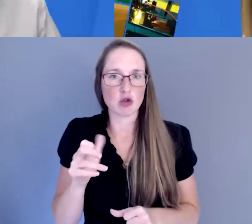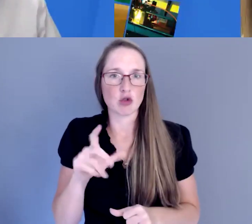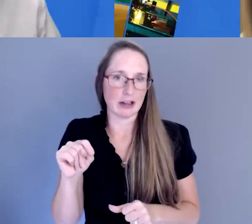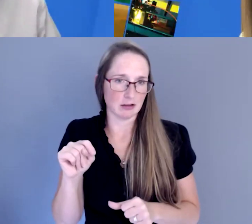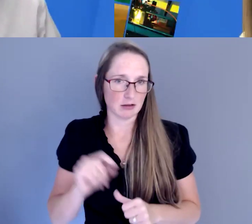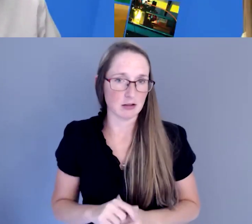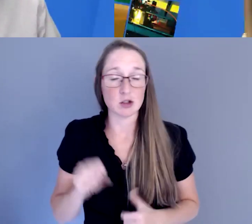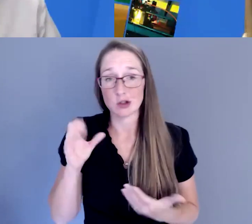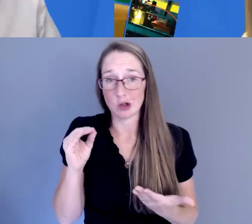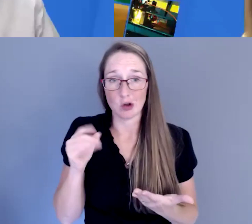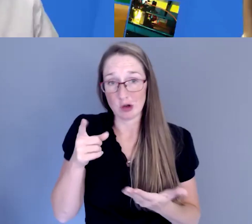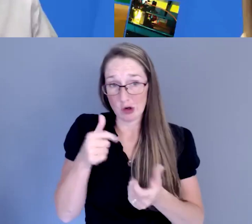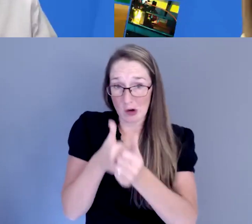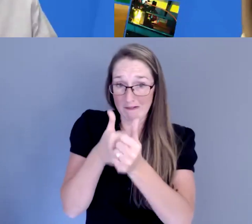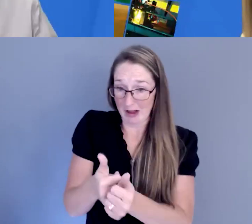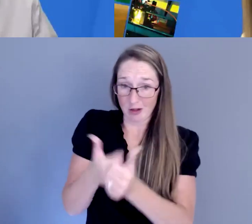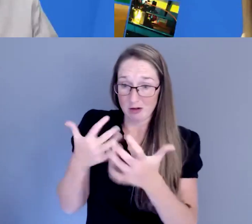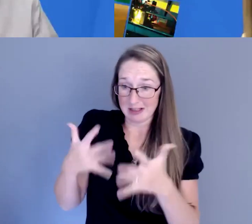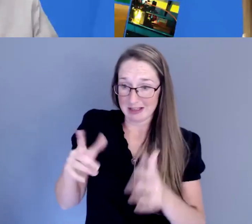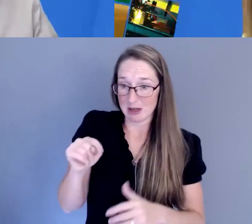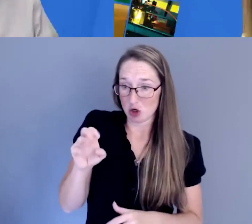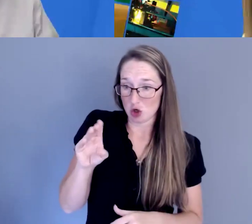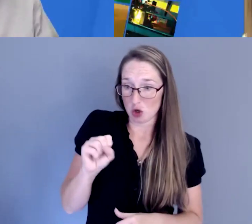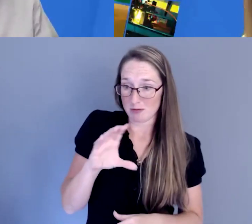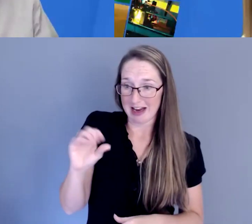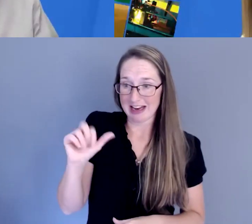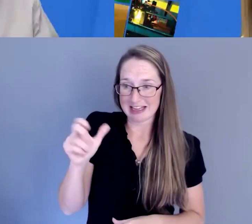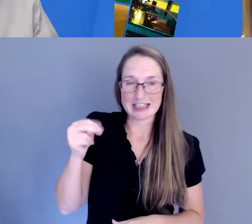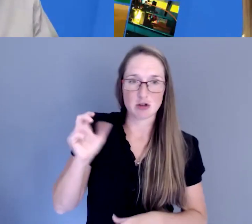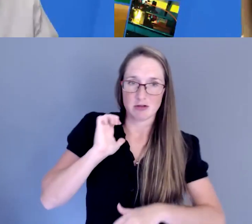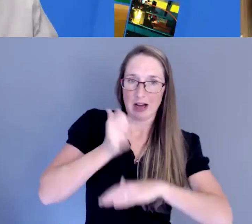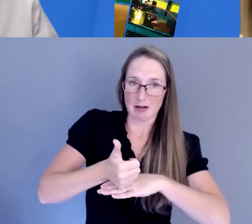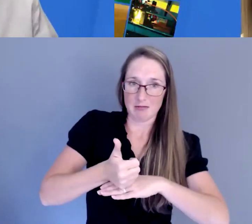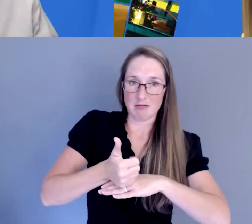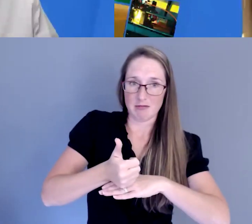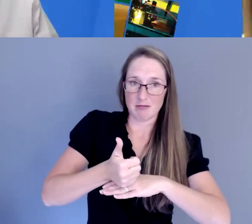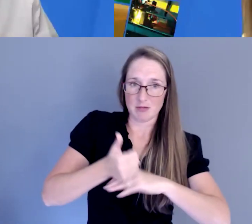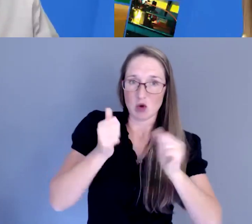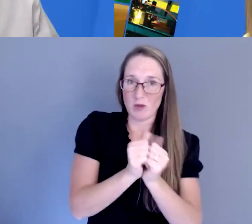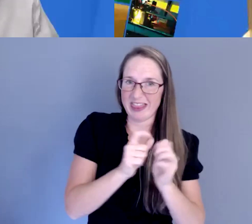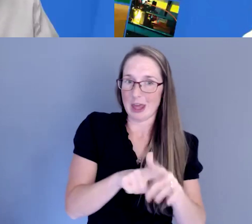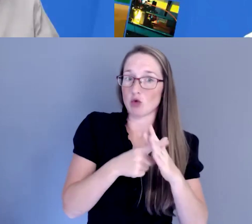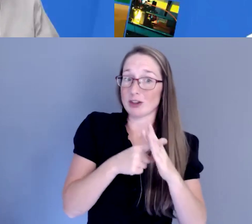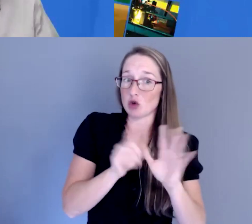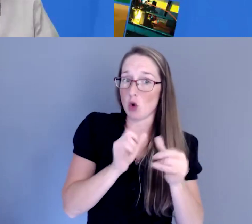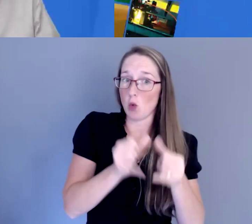You follow the existing terms and conditions in place with the original awards.